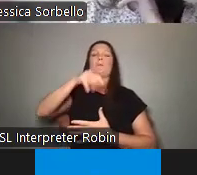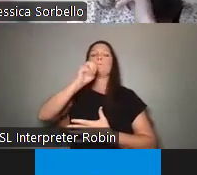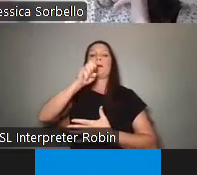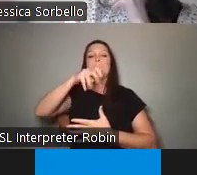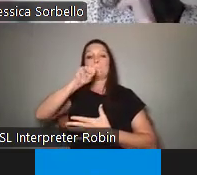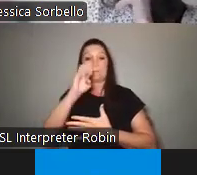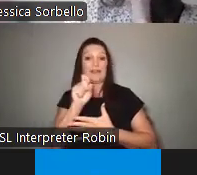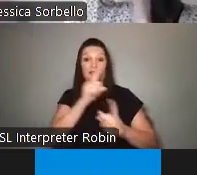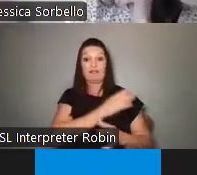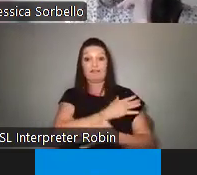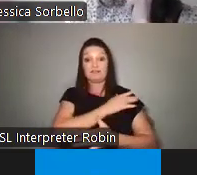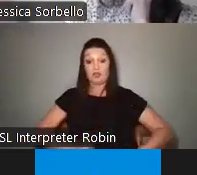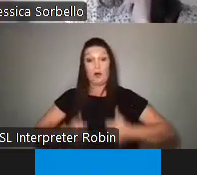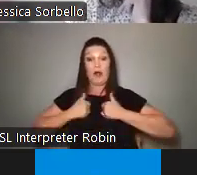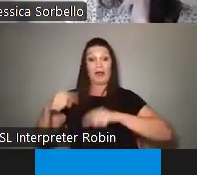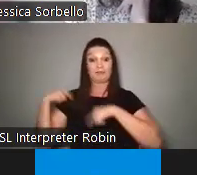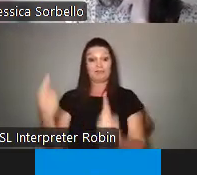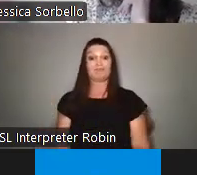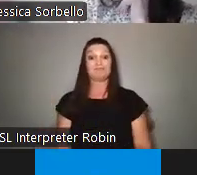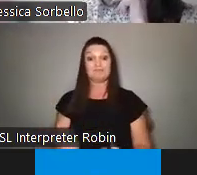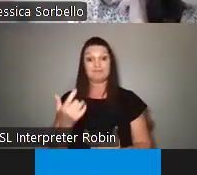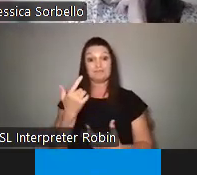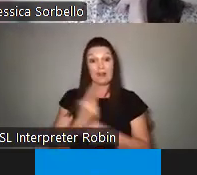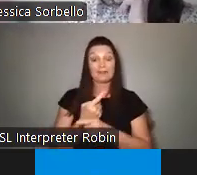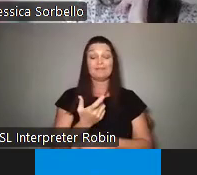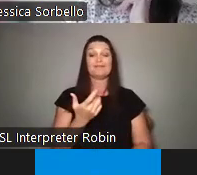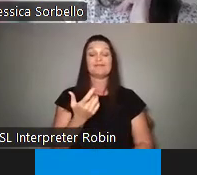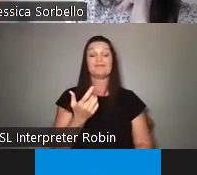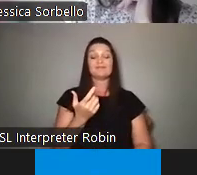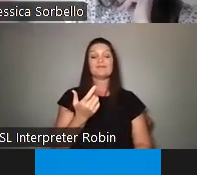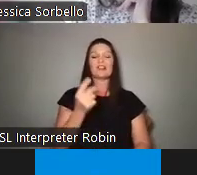we really want to challenge those stigmatizing thoughts